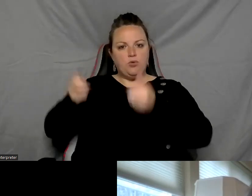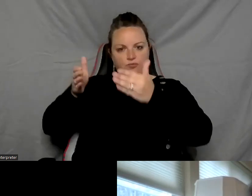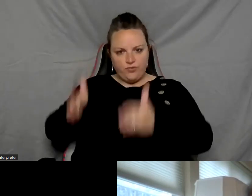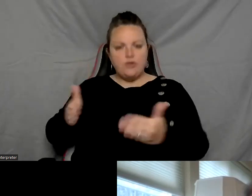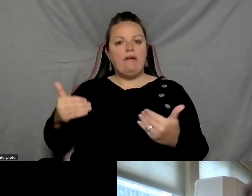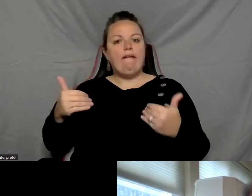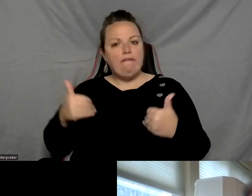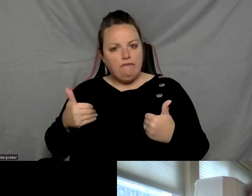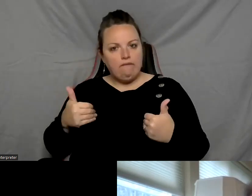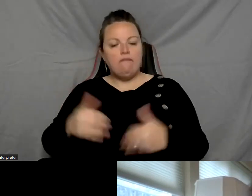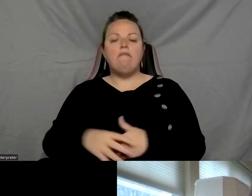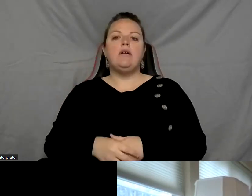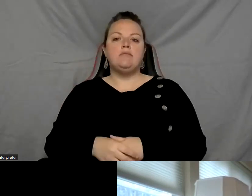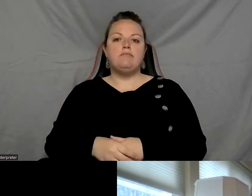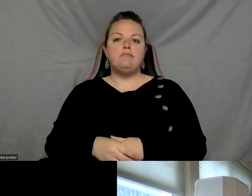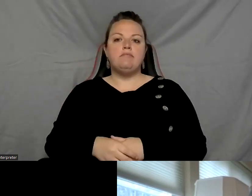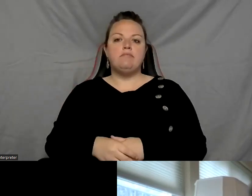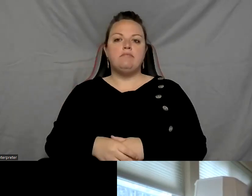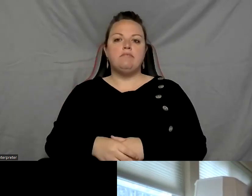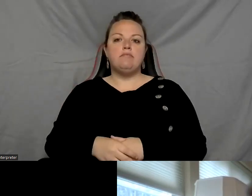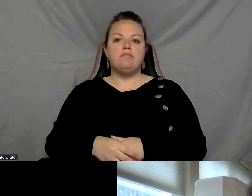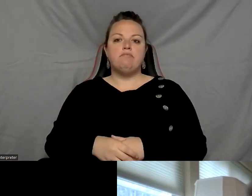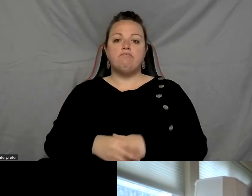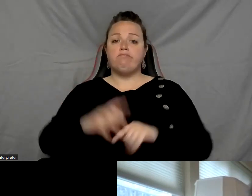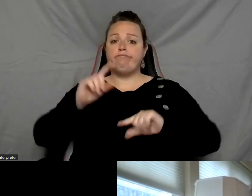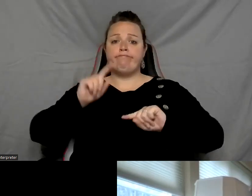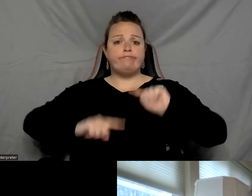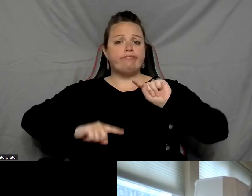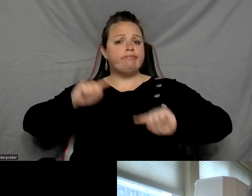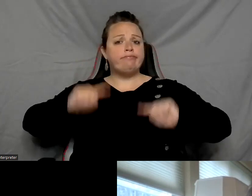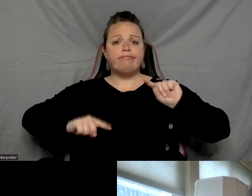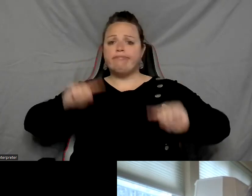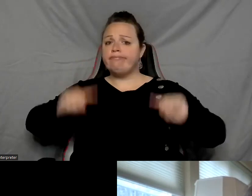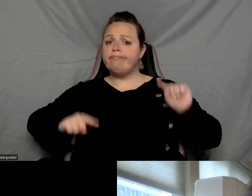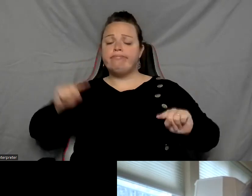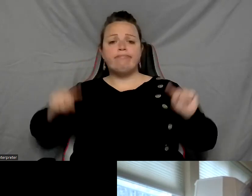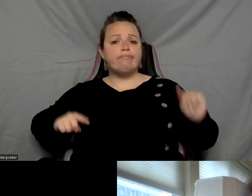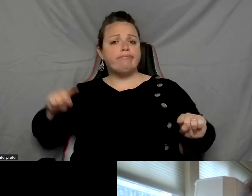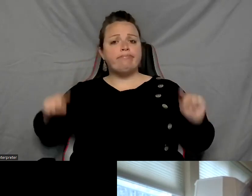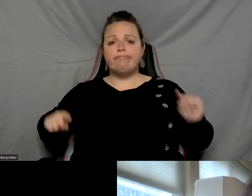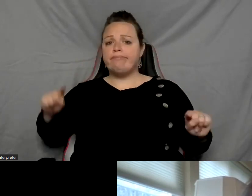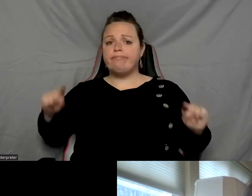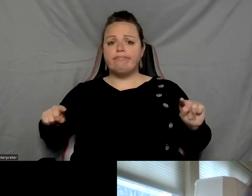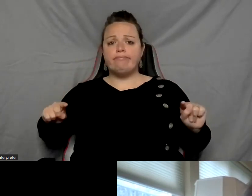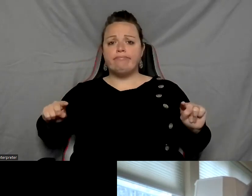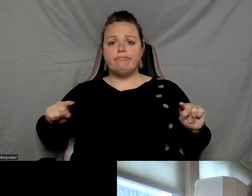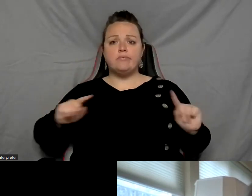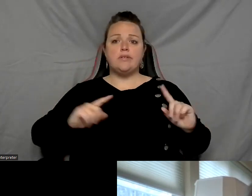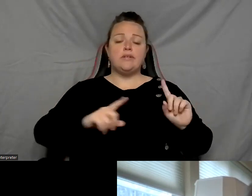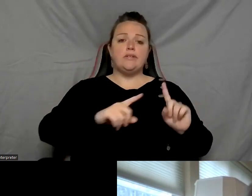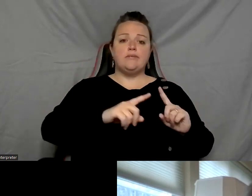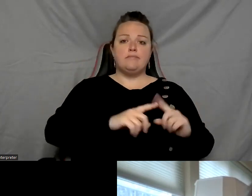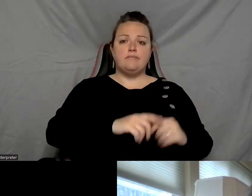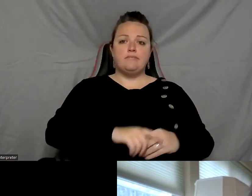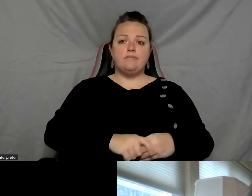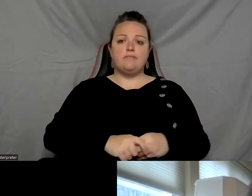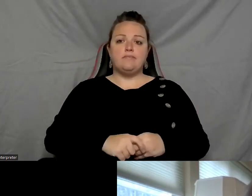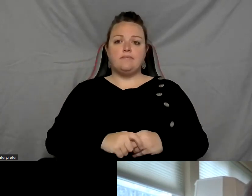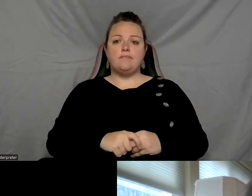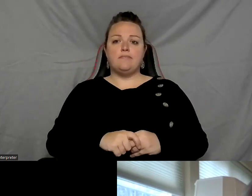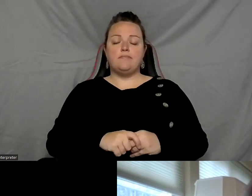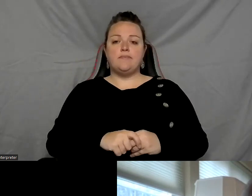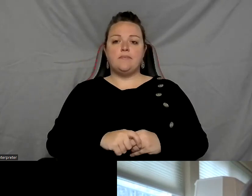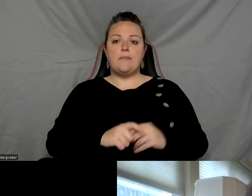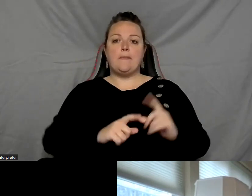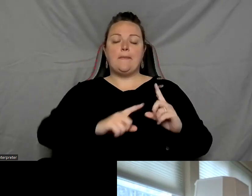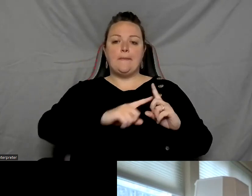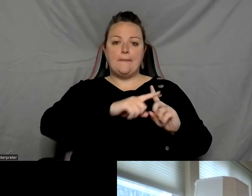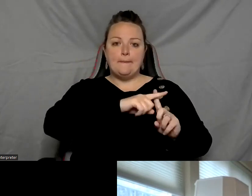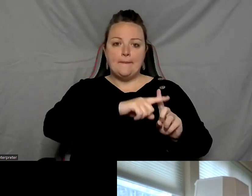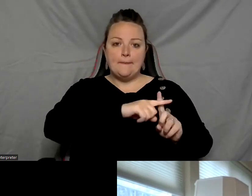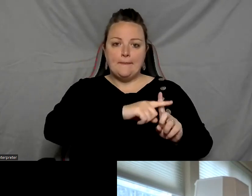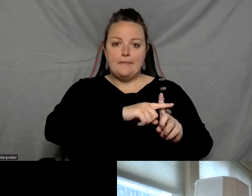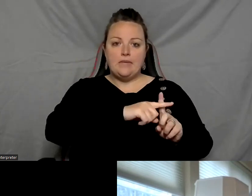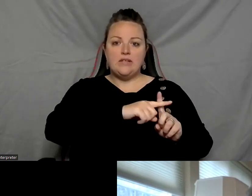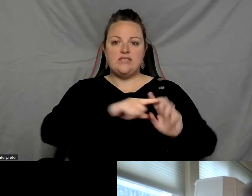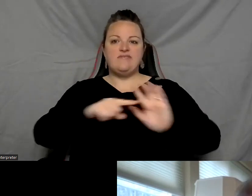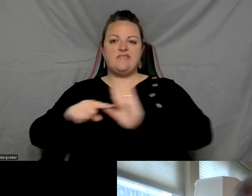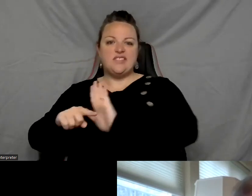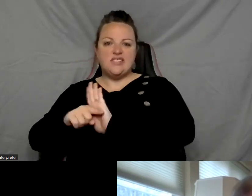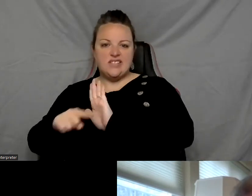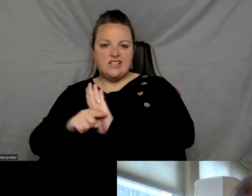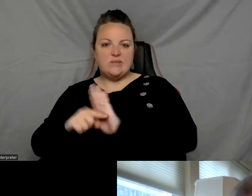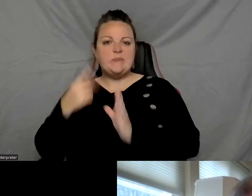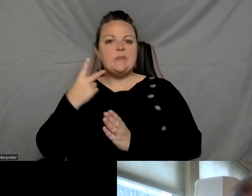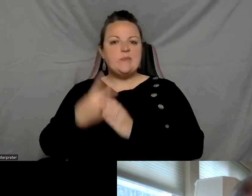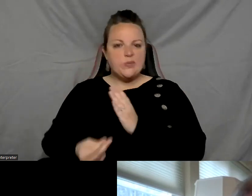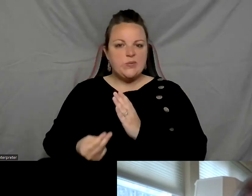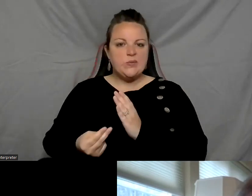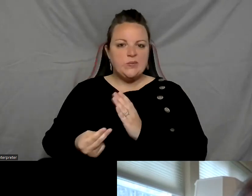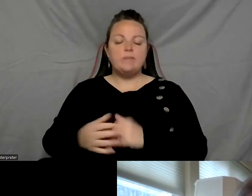all of different all different and with their variety of positive negative. I don't want